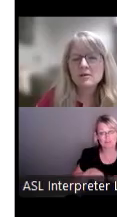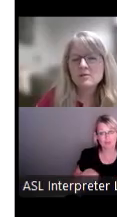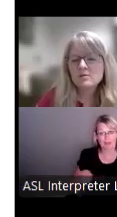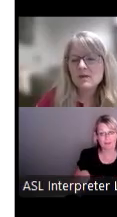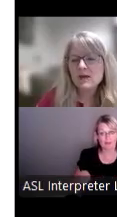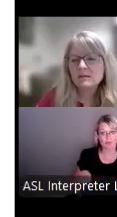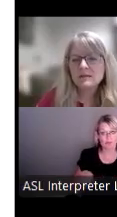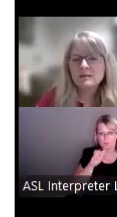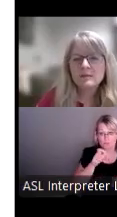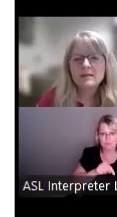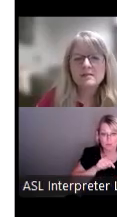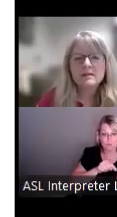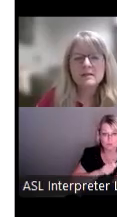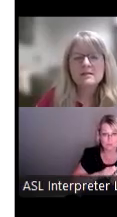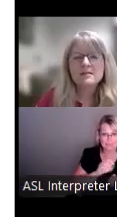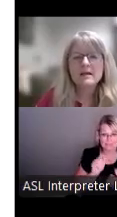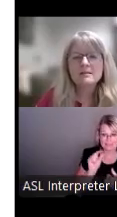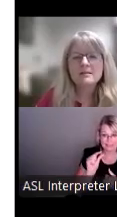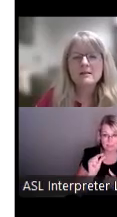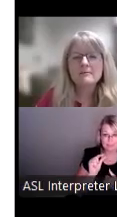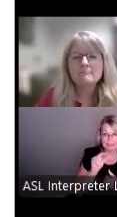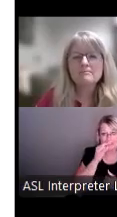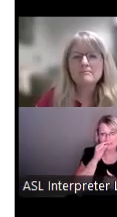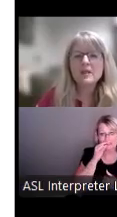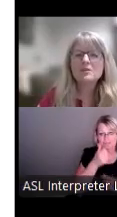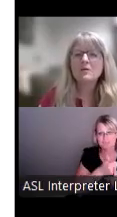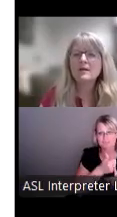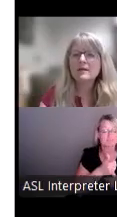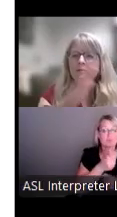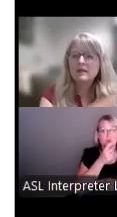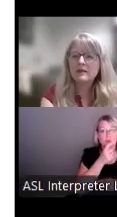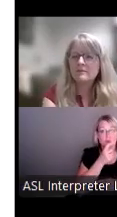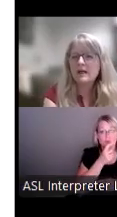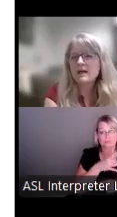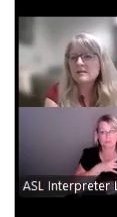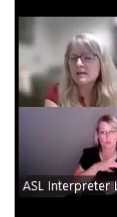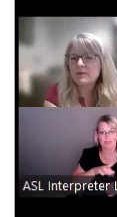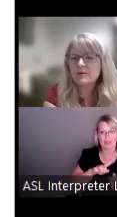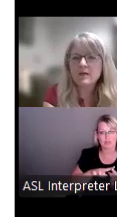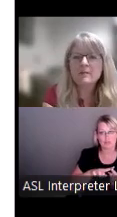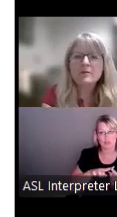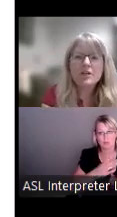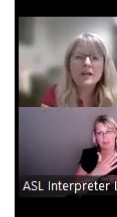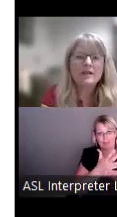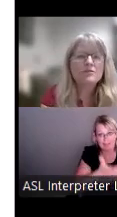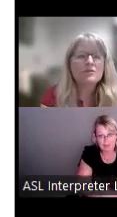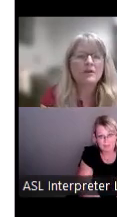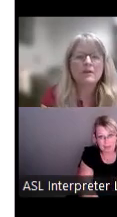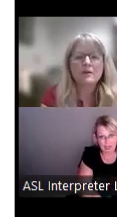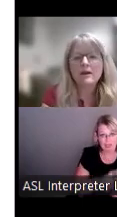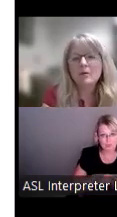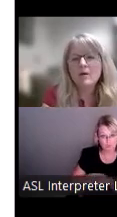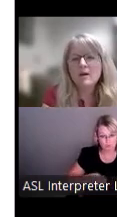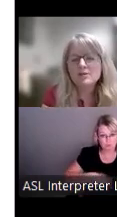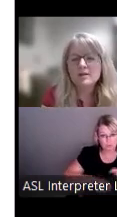struggles with that a little bit is kids that um. Don't like to be laid back to get their diaper changed or get their hair washed